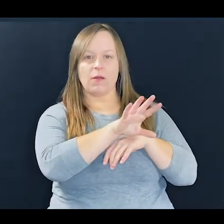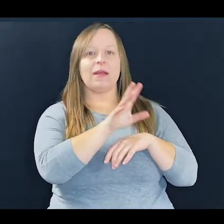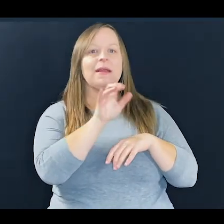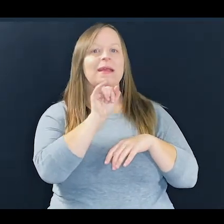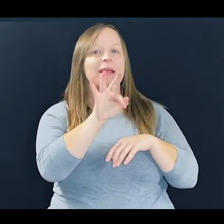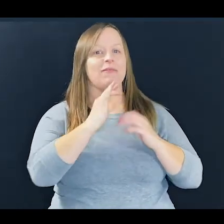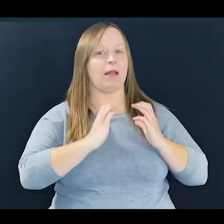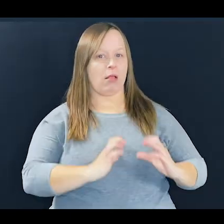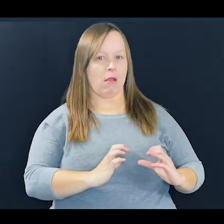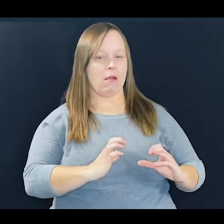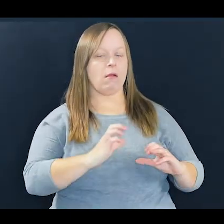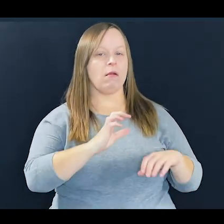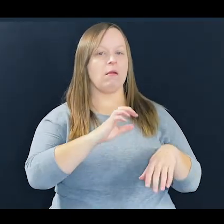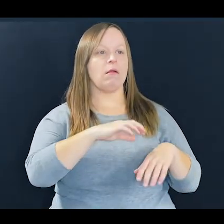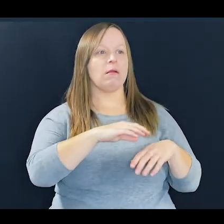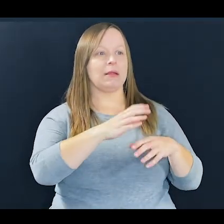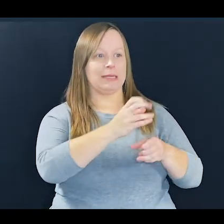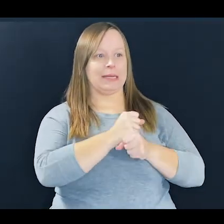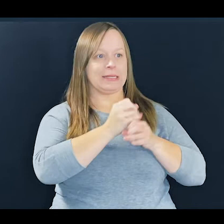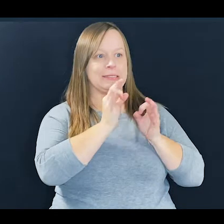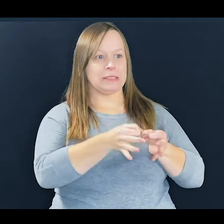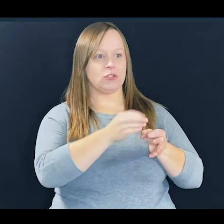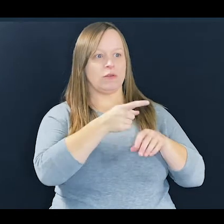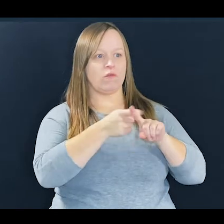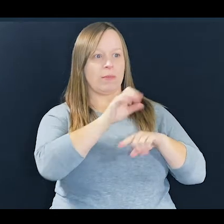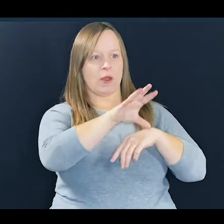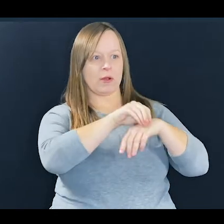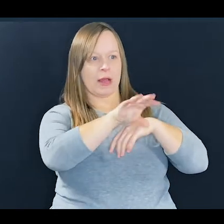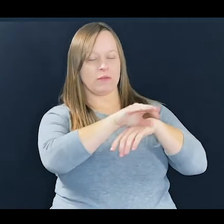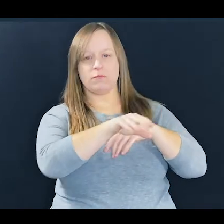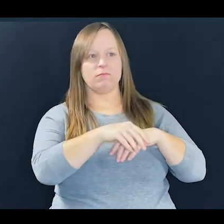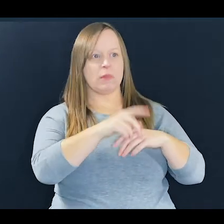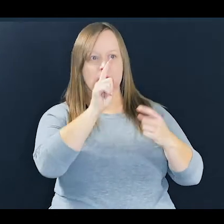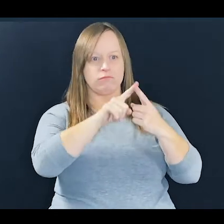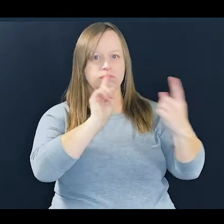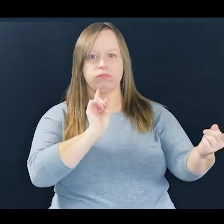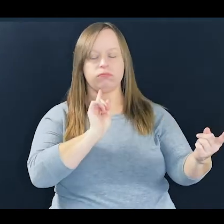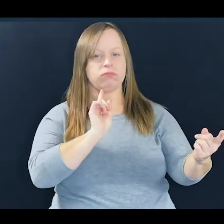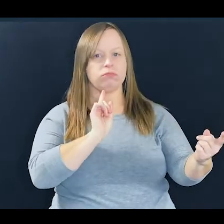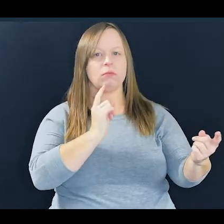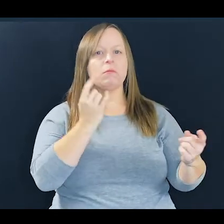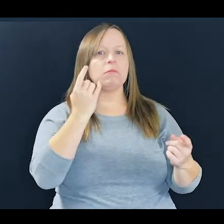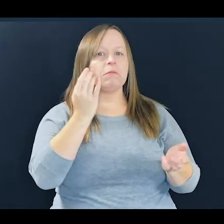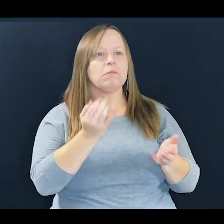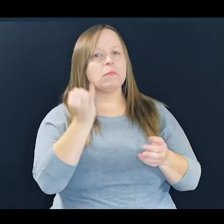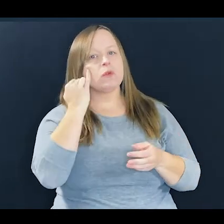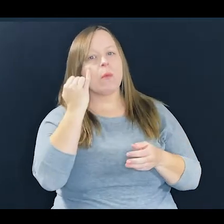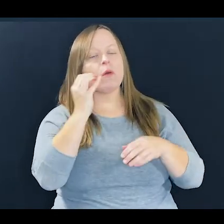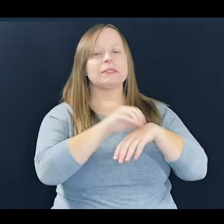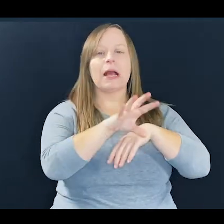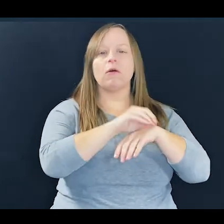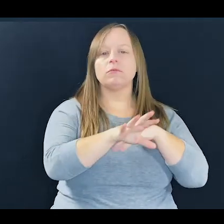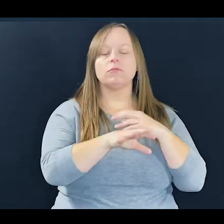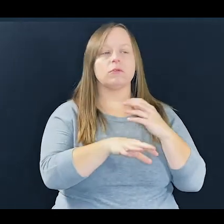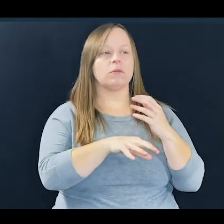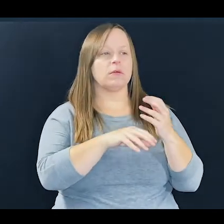If a client receives a decision from their counselor that they disagree with, so maybe a counselor is not fully